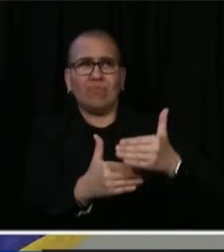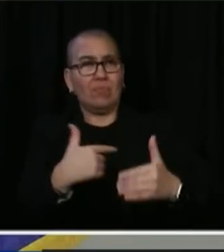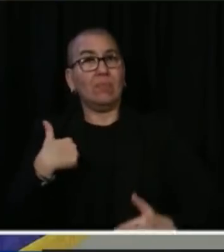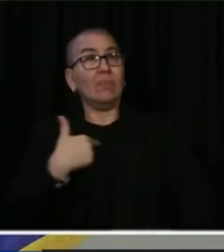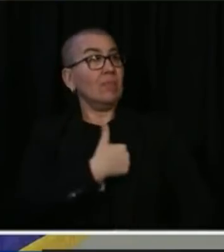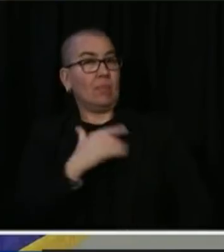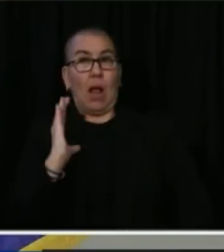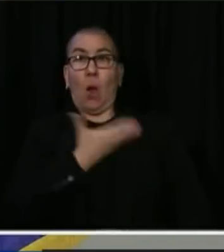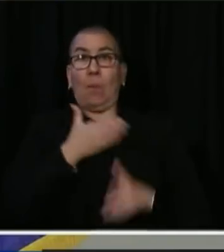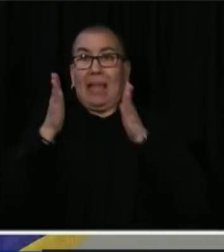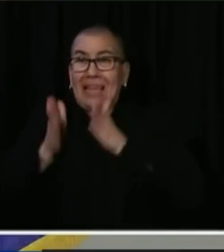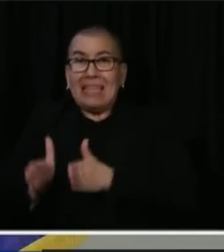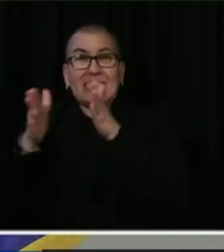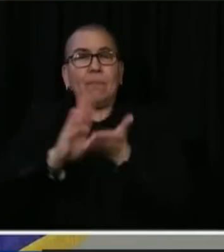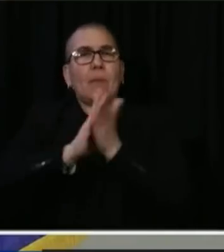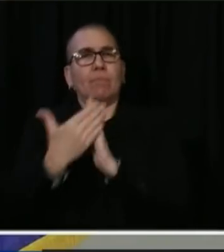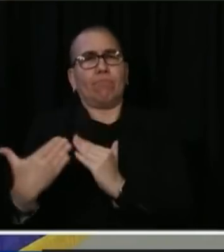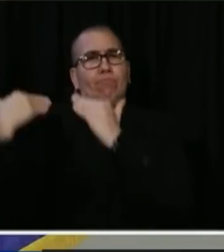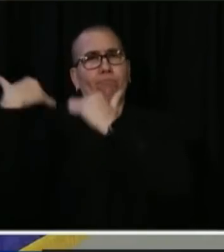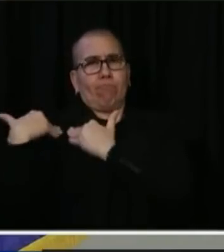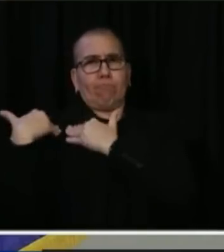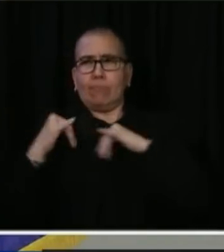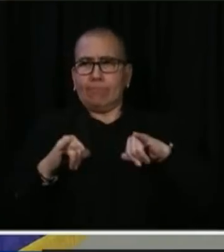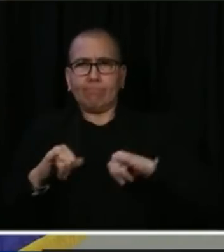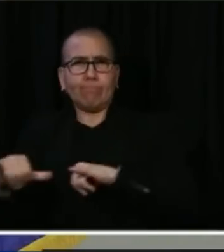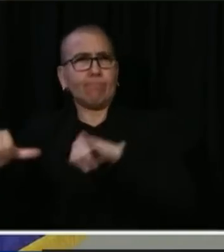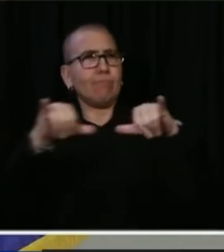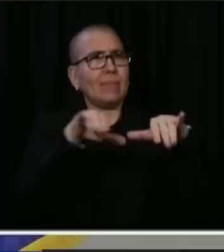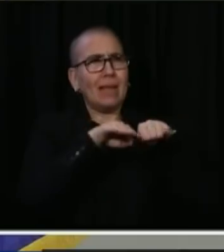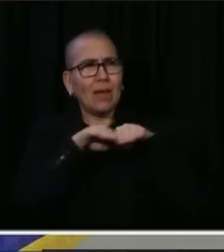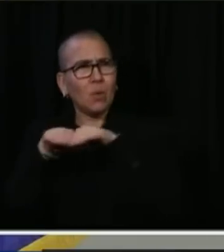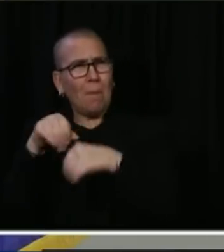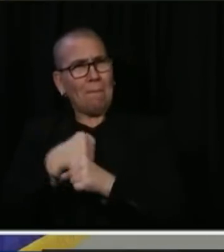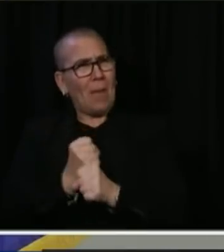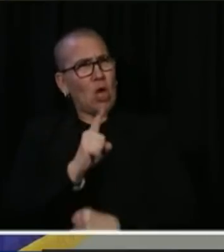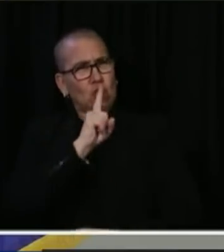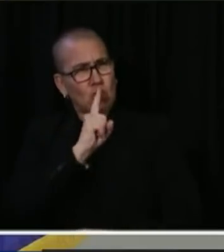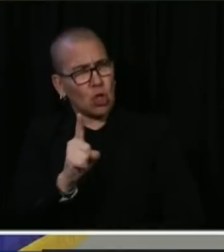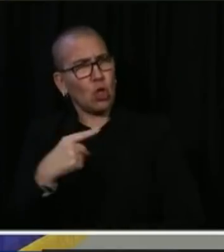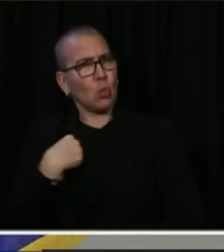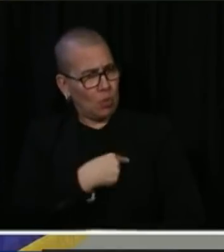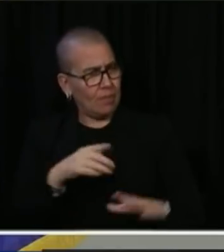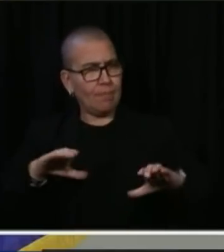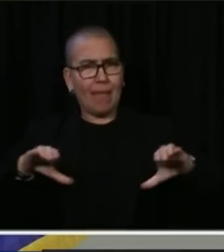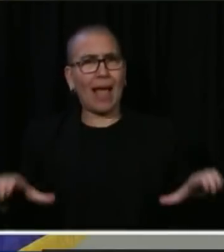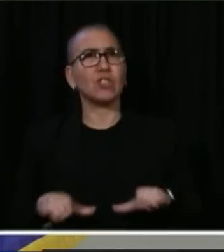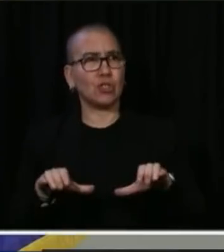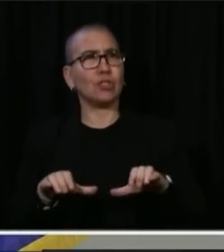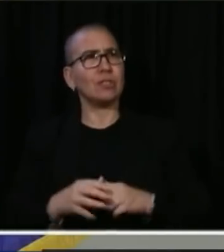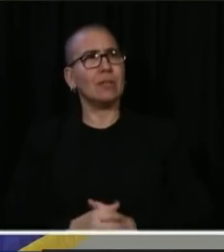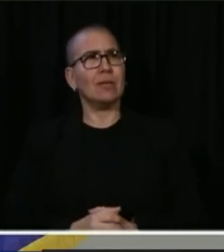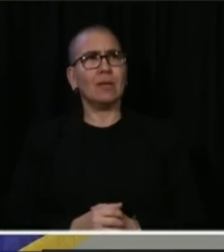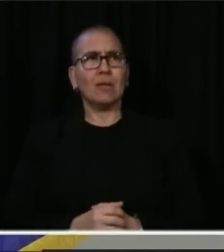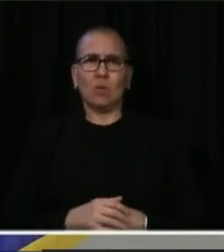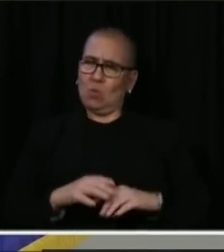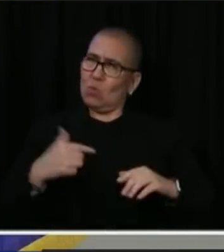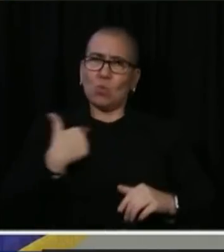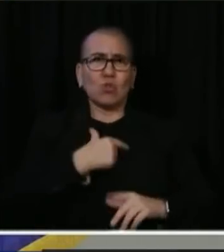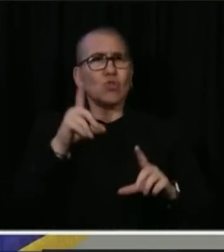THOSE COMMUNITIES THAT ARE HARD HIT AND COMMUNITIES OF COLOR, MINNESOTA HAS A PLAN ON THIS AND